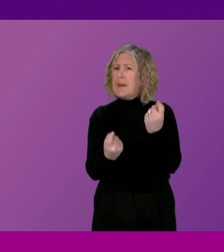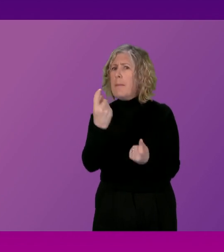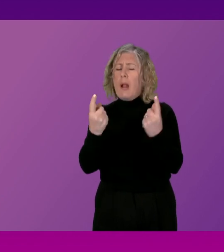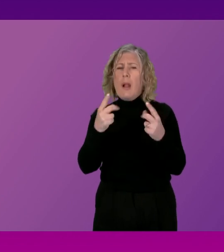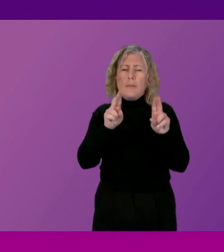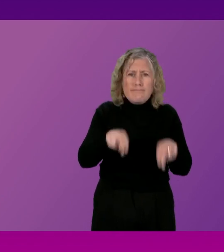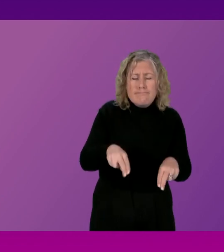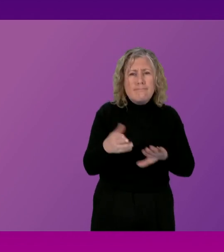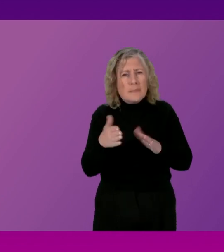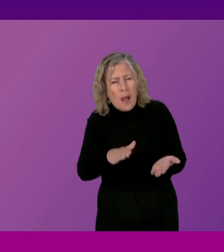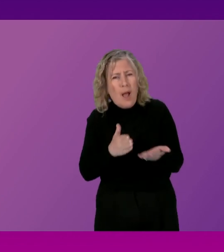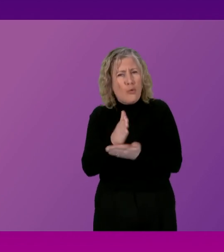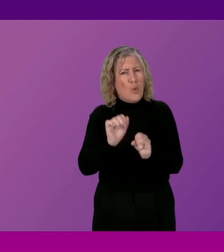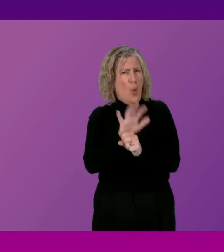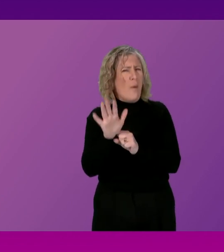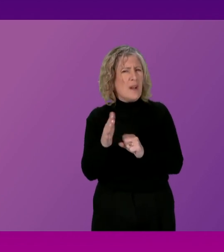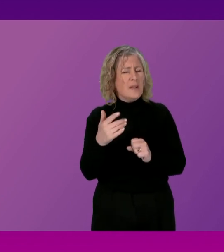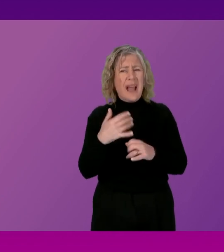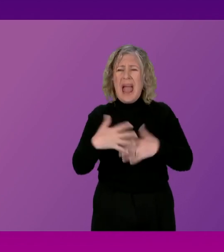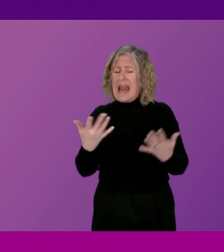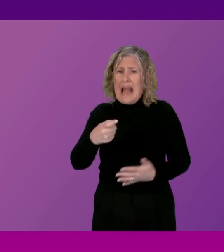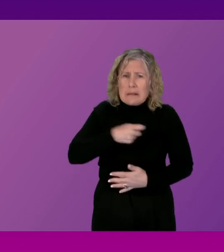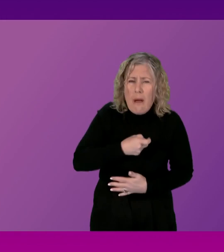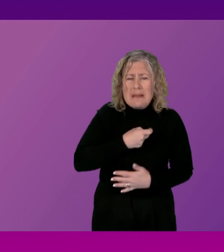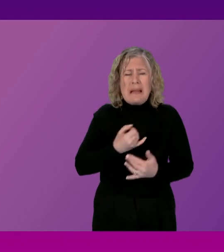or distress that we have caused them; it was certainly not our intention.